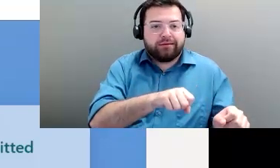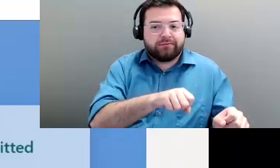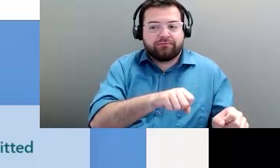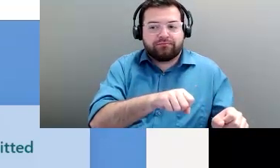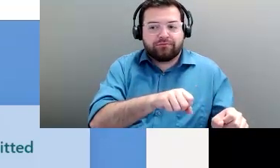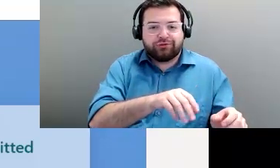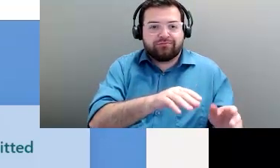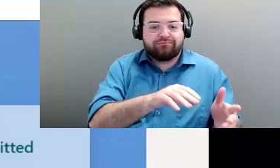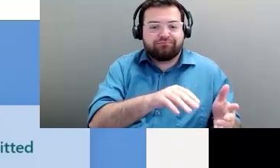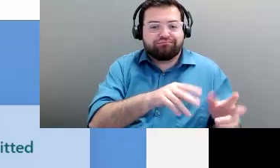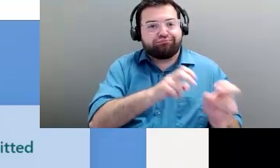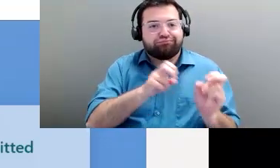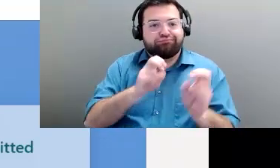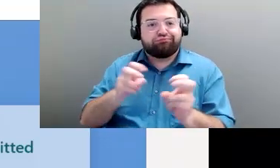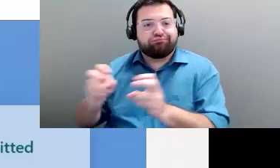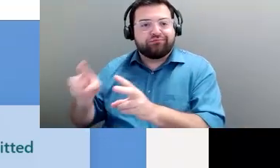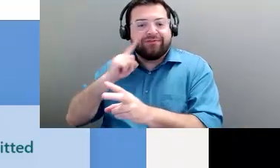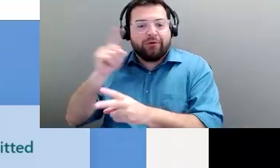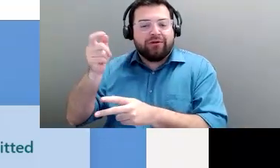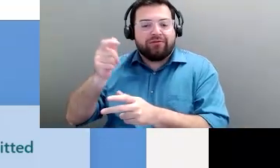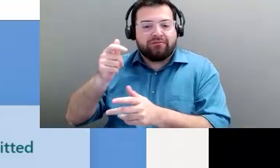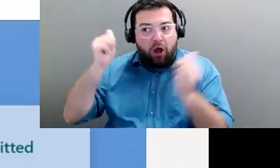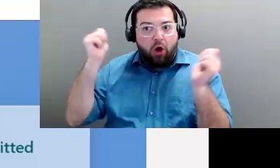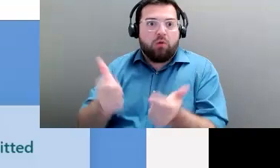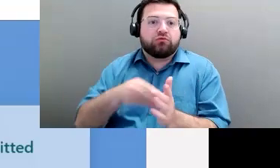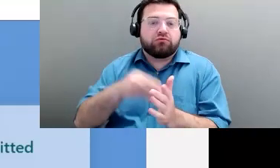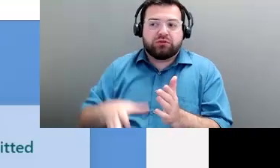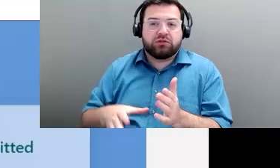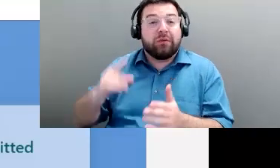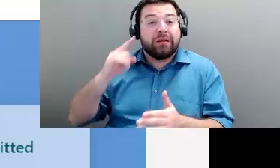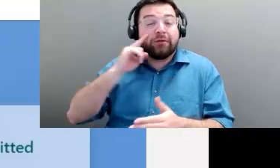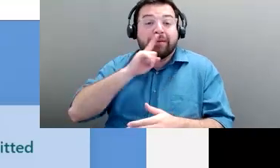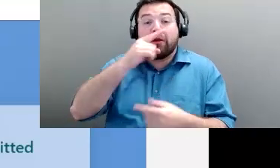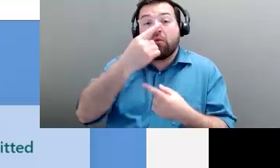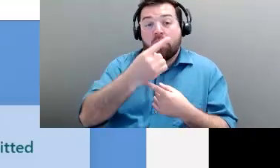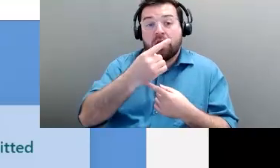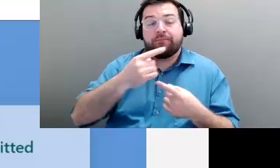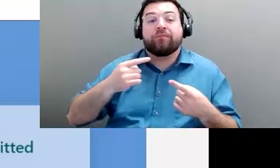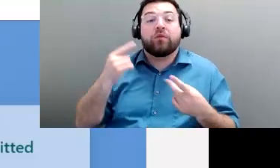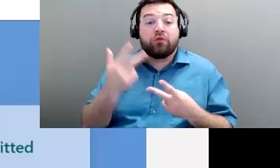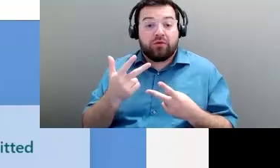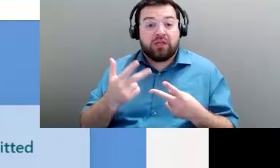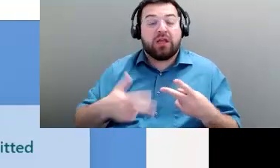So what I would say is one, three and four, count as examples of RSI and number two, does not.